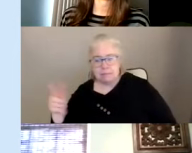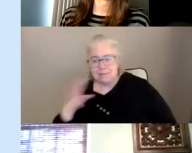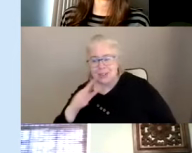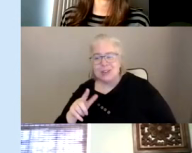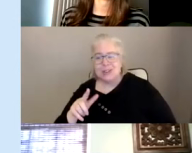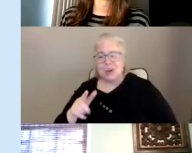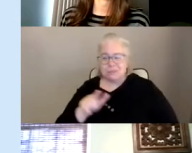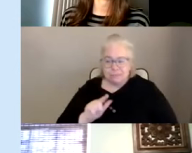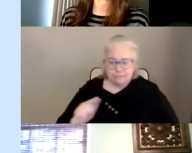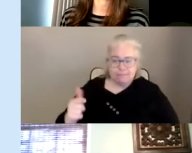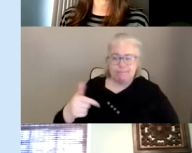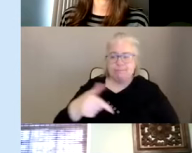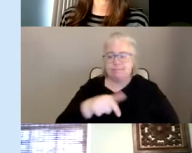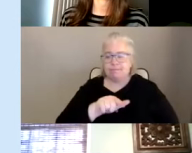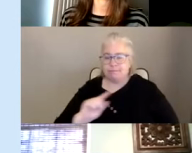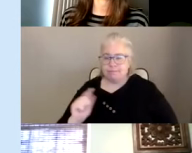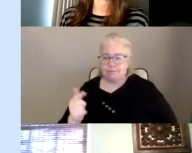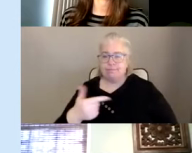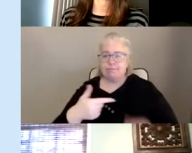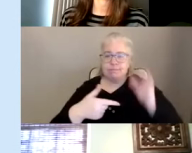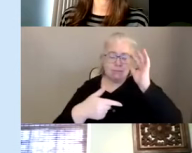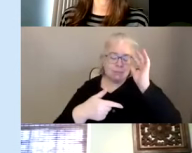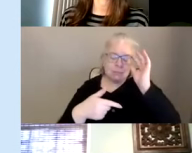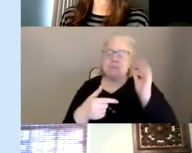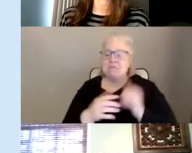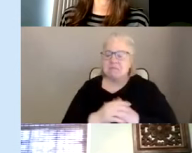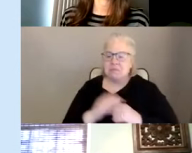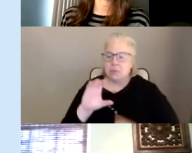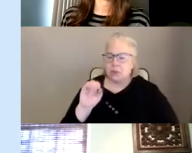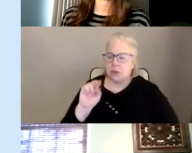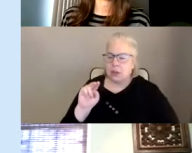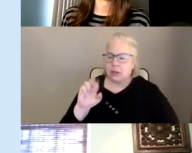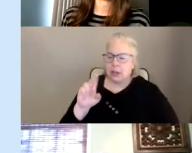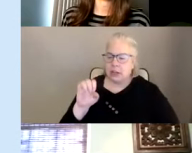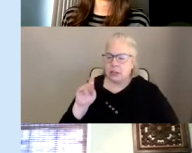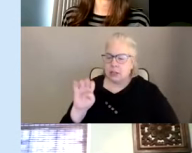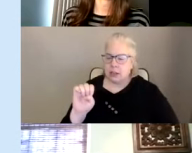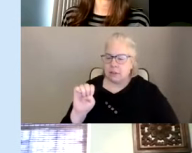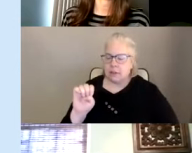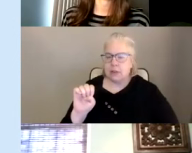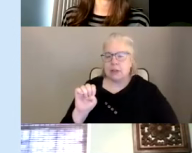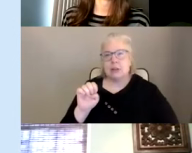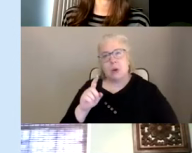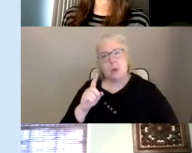And then the interpreter would interpret that, right? So essentially you have to think about the fact